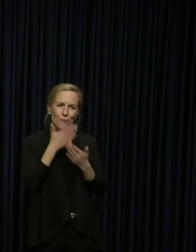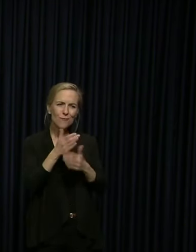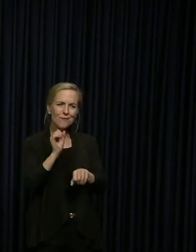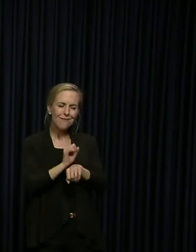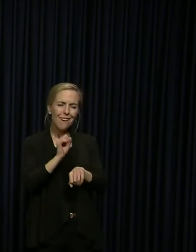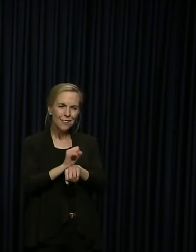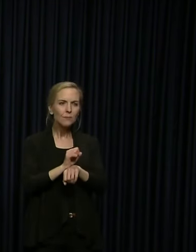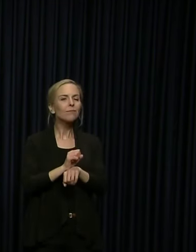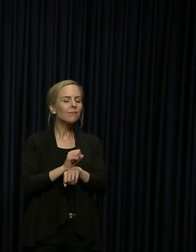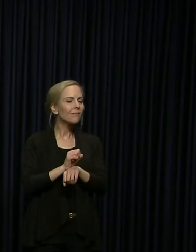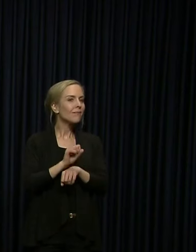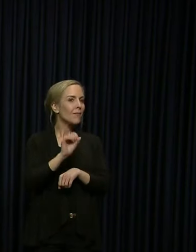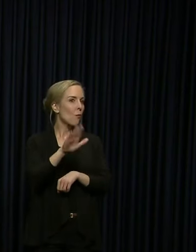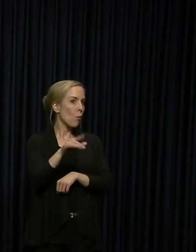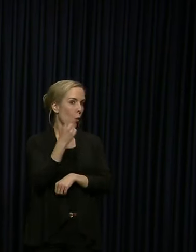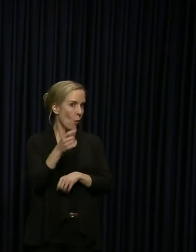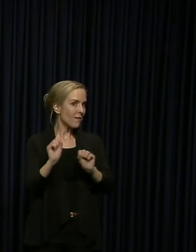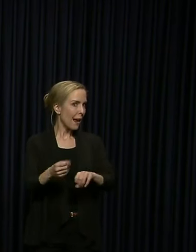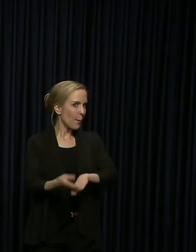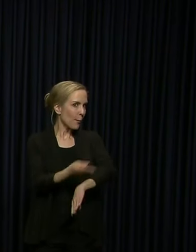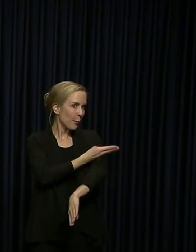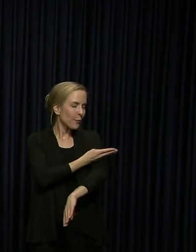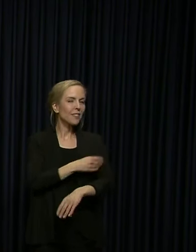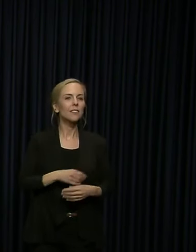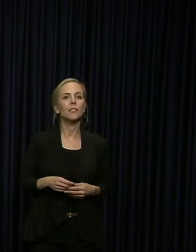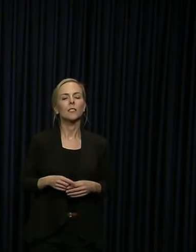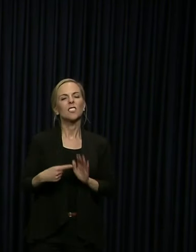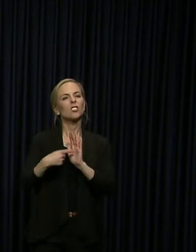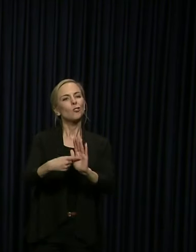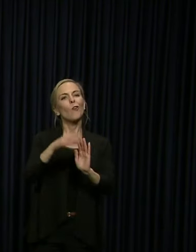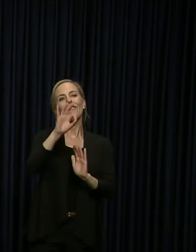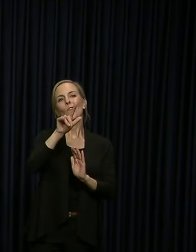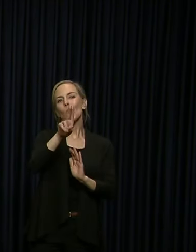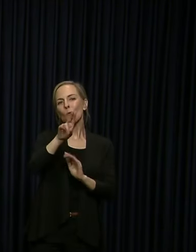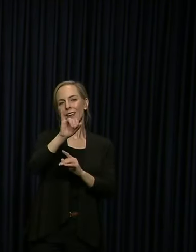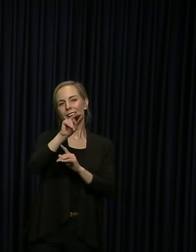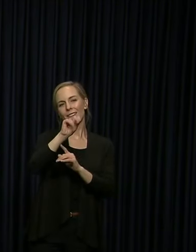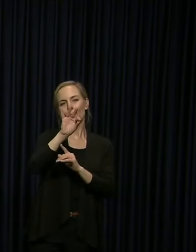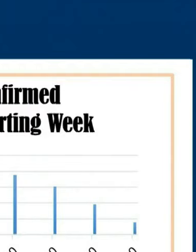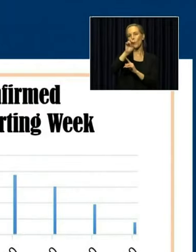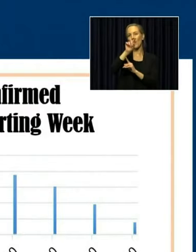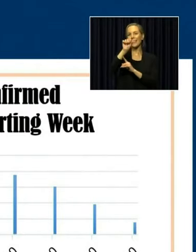AND IF YOU LOOK AT WHERE WE ARE AT THE MOMENT, FOLKS, IT SHOWS THAT WE ARE WORKING REALLY